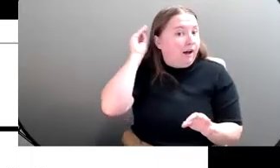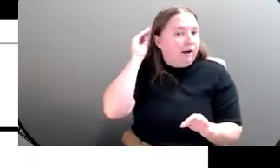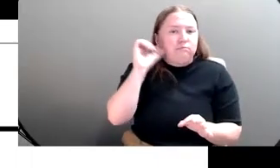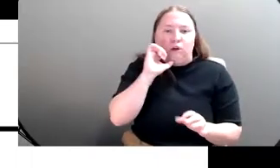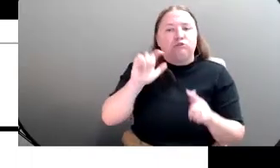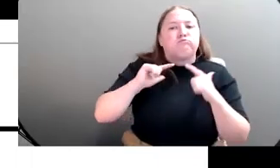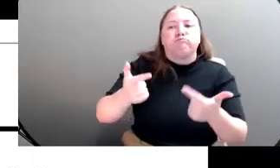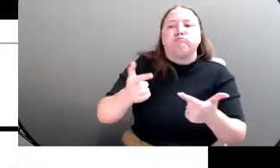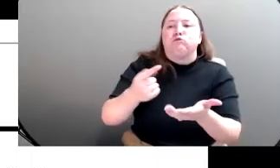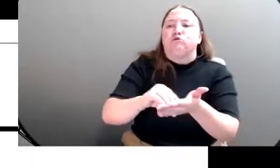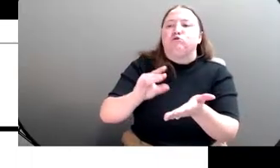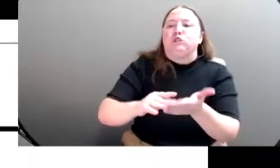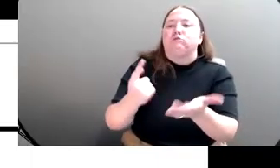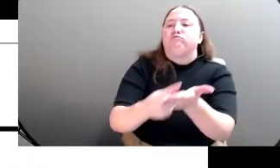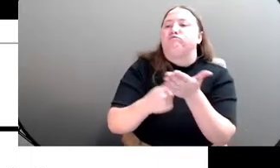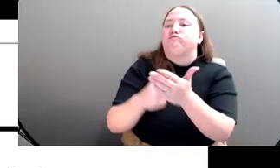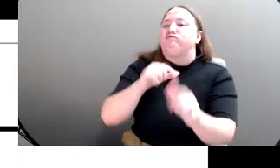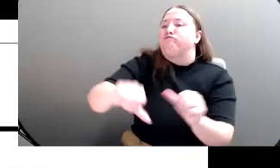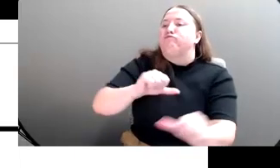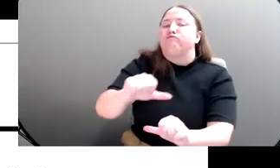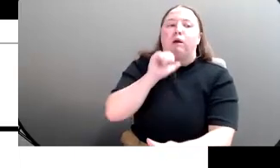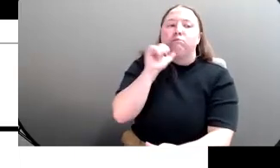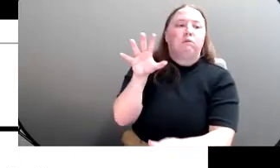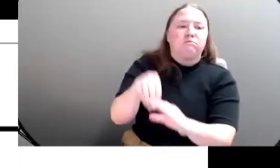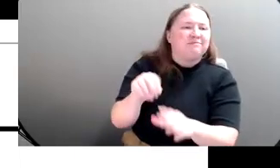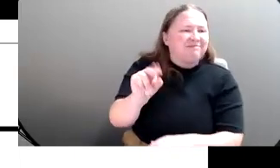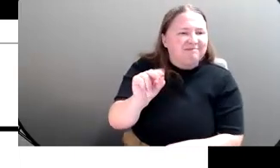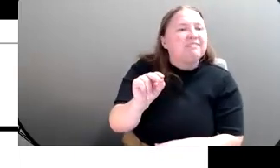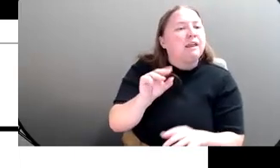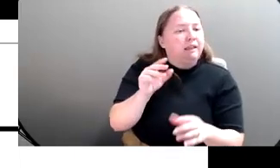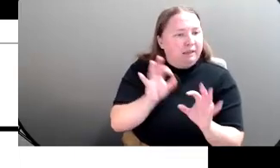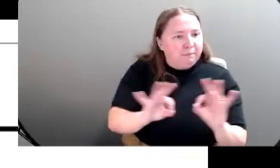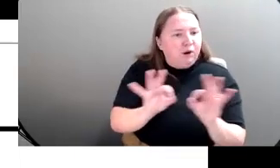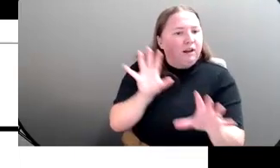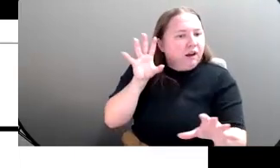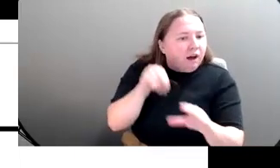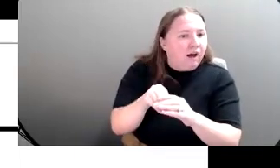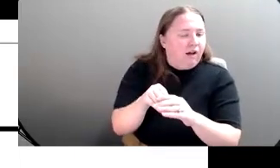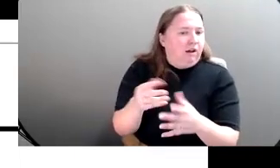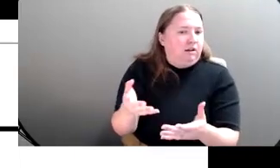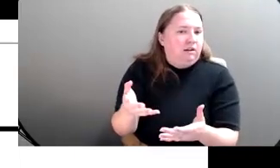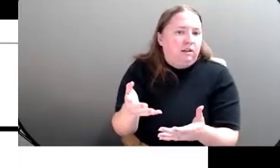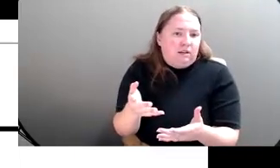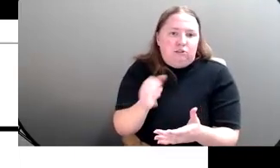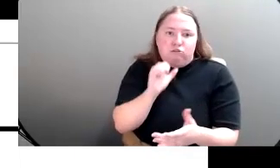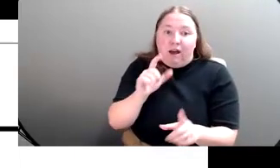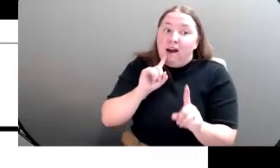the students talk amongst themselves and you're not really looking at it. The key is getting in there and not responding